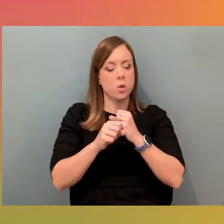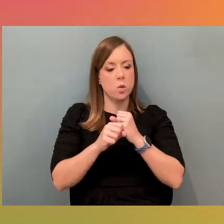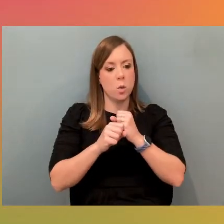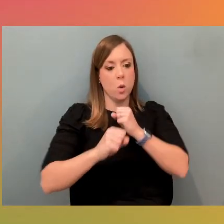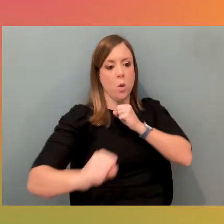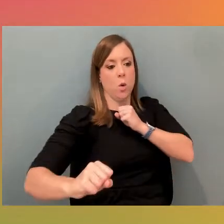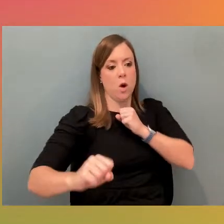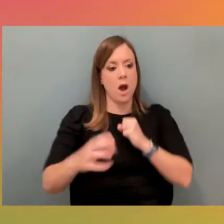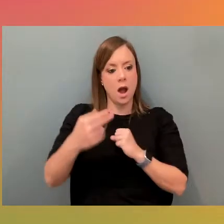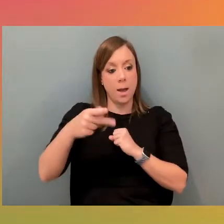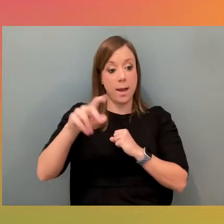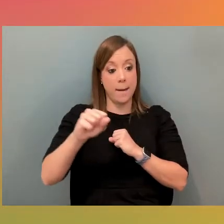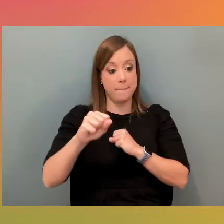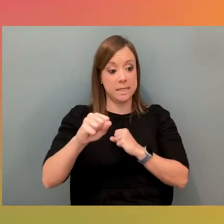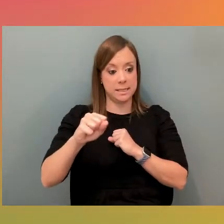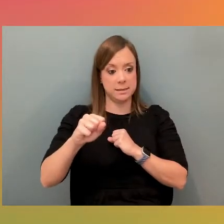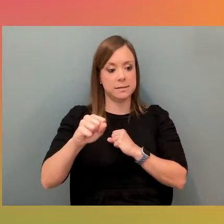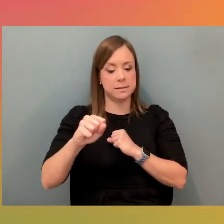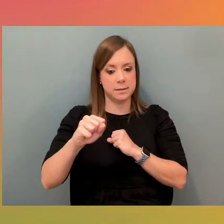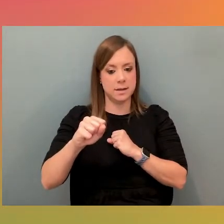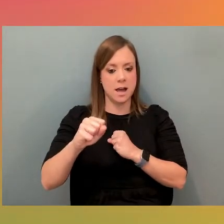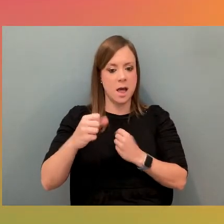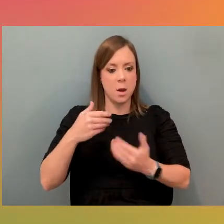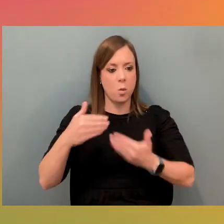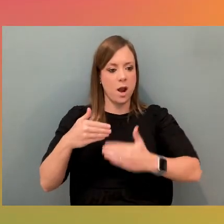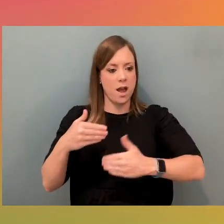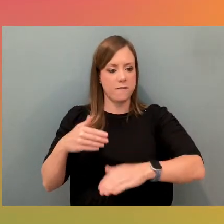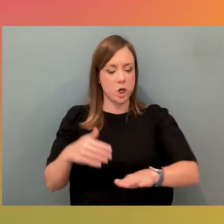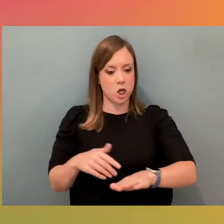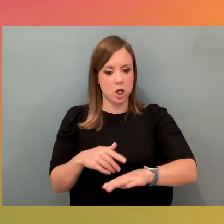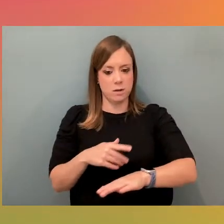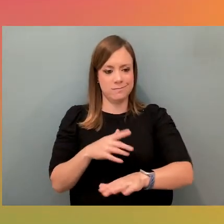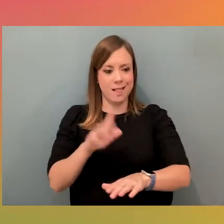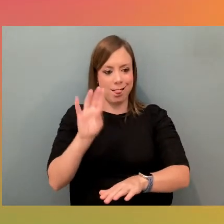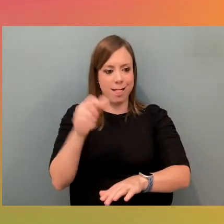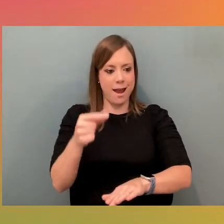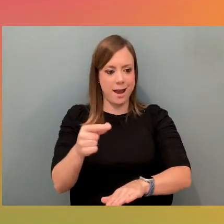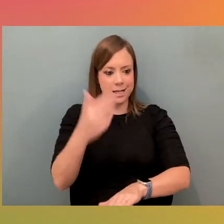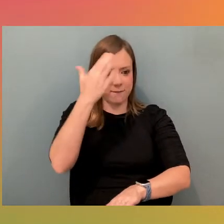FEELING LIKE YOU ARE GETTING A LITTLE BIT OF AN OPENING IN YOUR HIS.